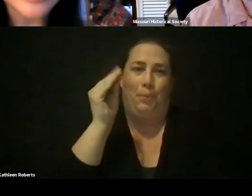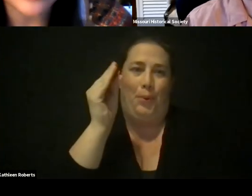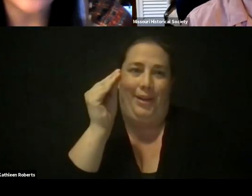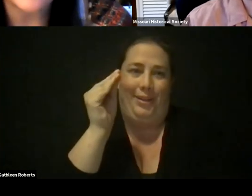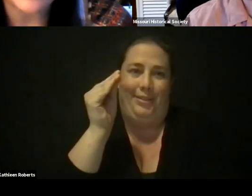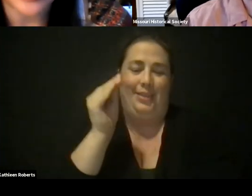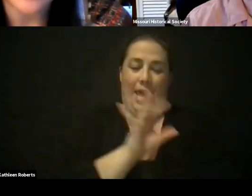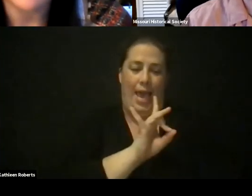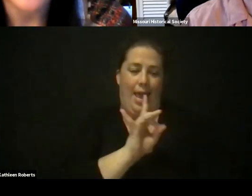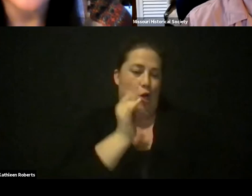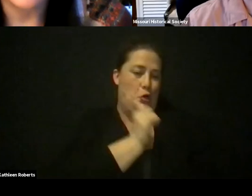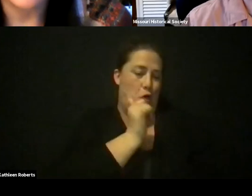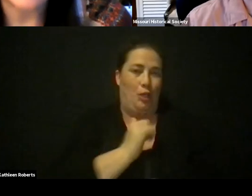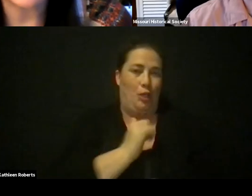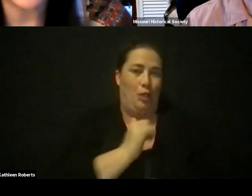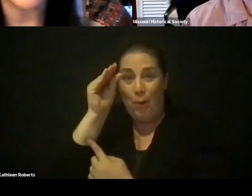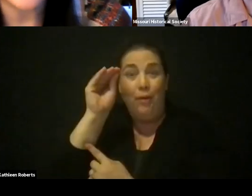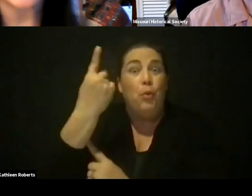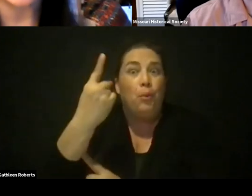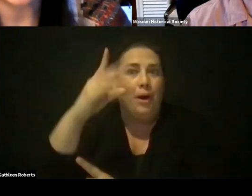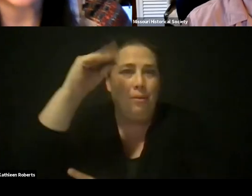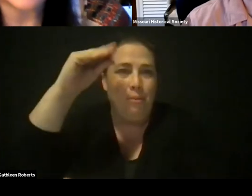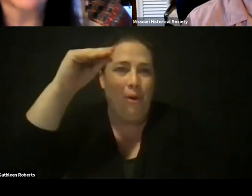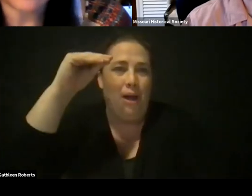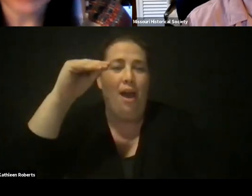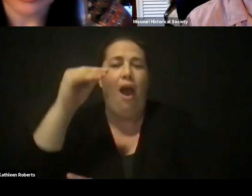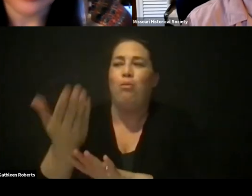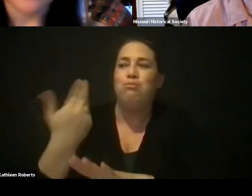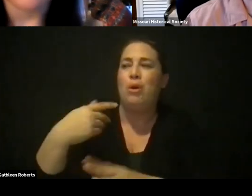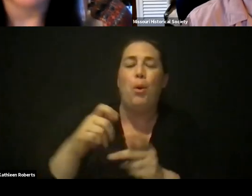they, I think they lost a lot of their culture in the process.